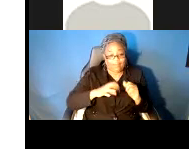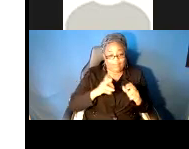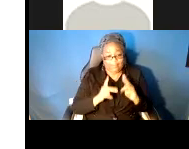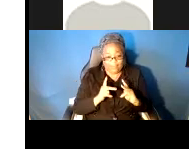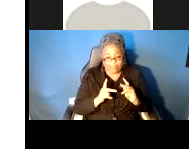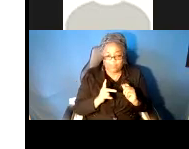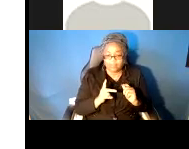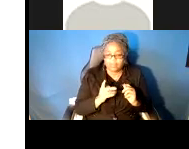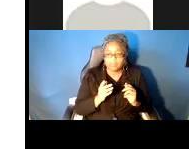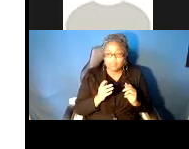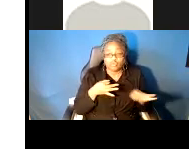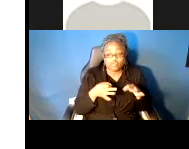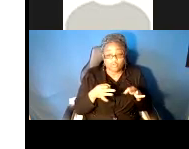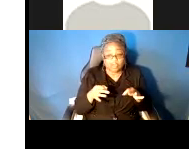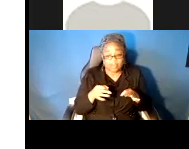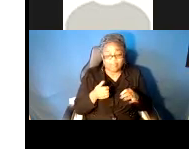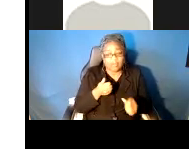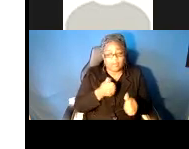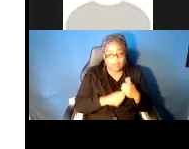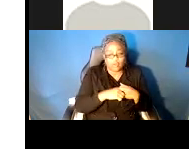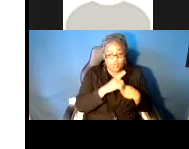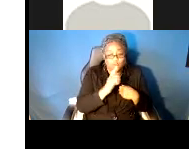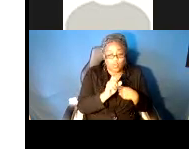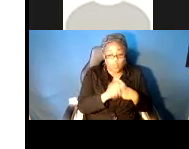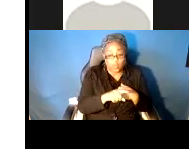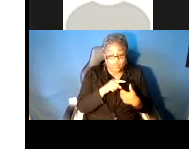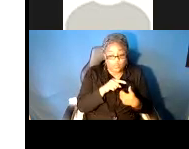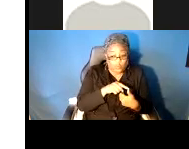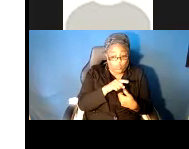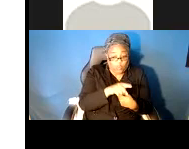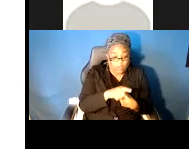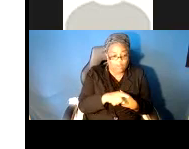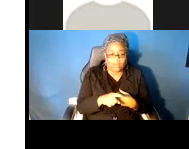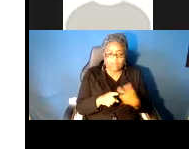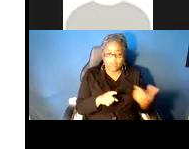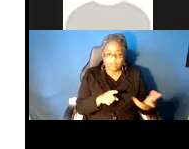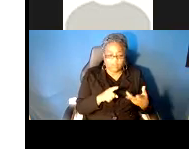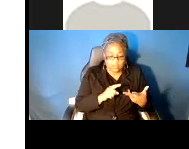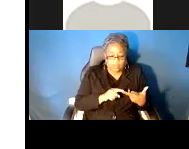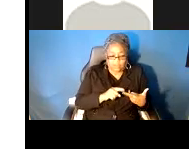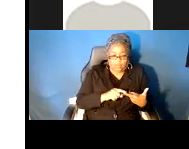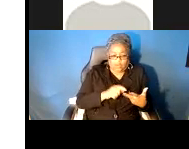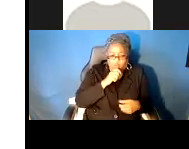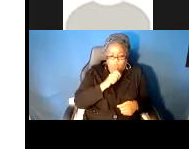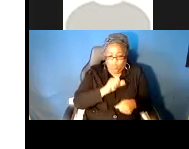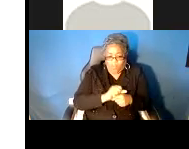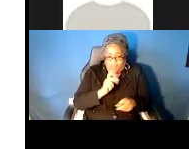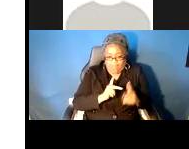Three, who are the people working on the project or program? Describe their roles within the project or program.